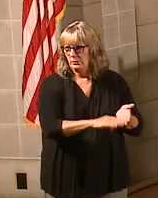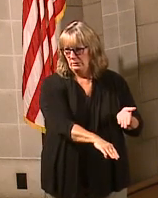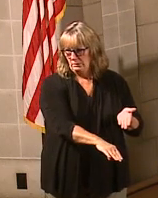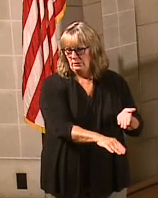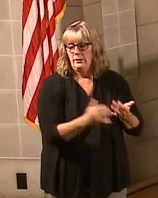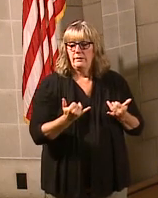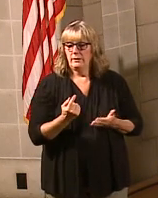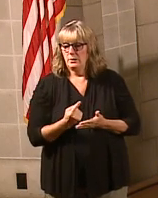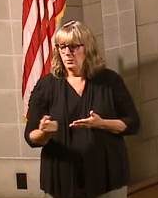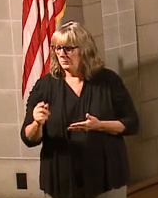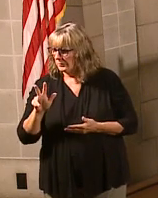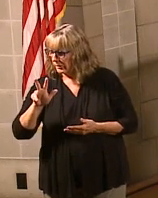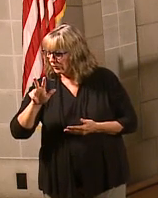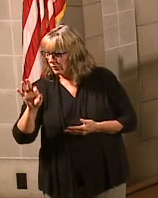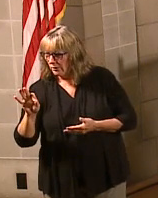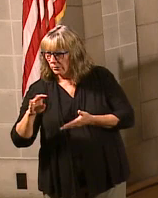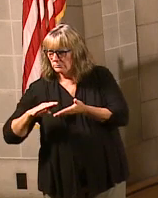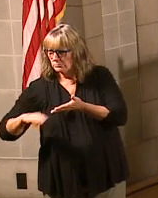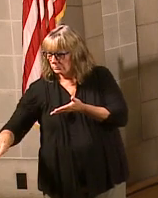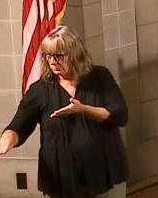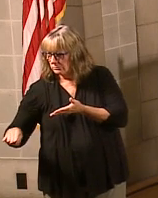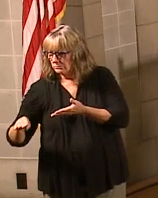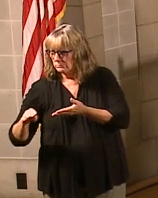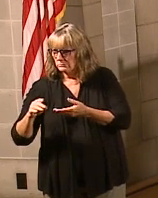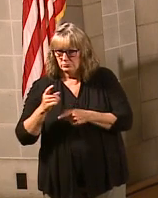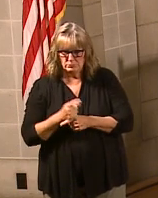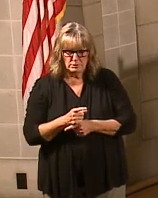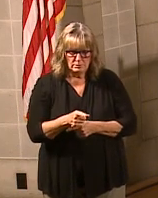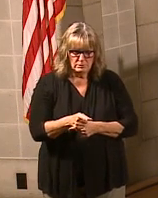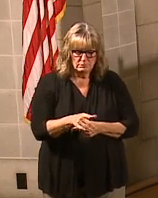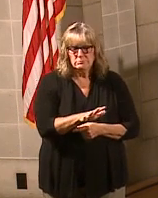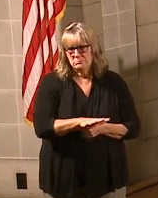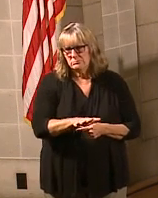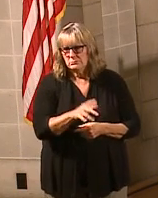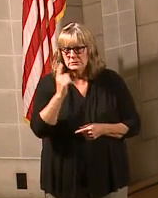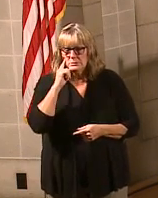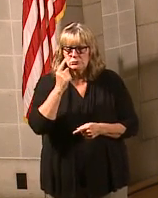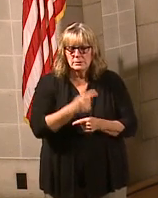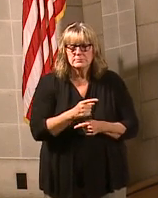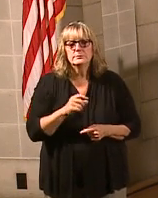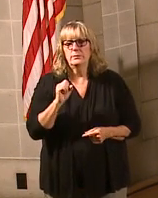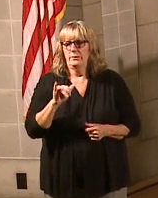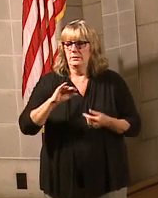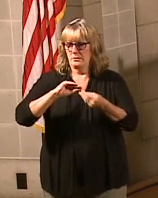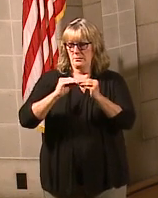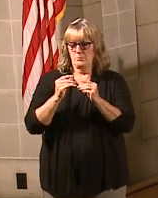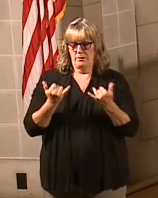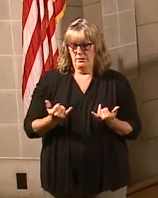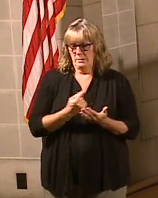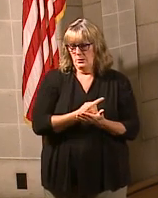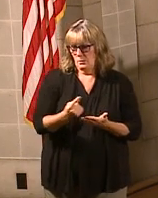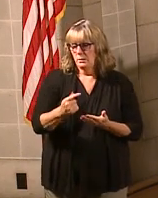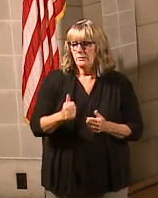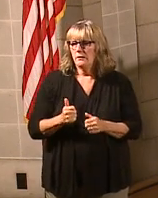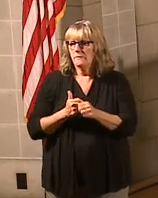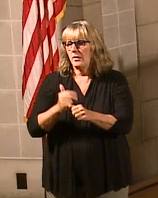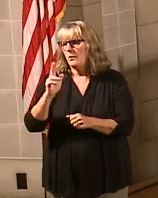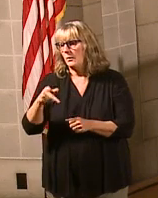LAST WEEK I THINK WE HAD A TOTAL -- THIS WILL BE BALLPARK -- OF 33 PEDIATRIC